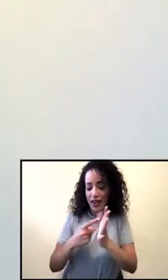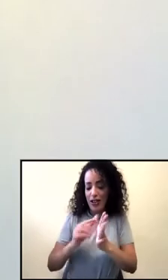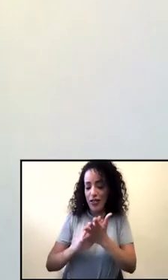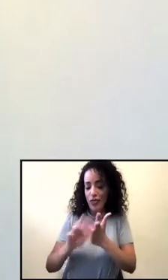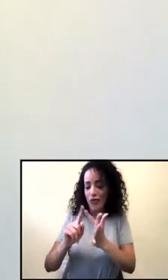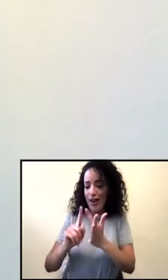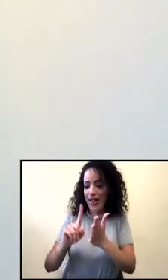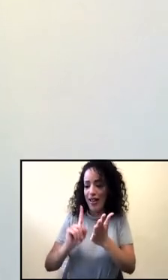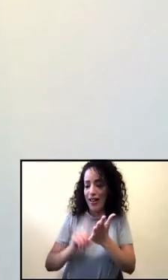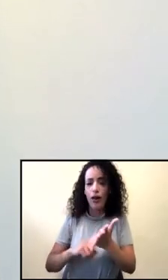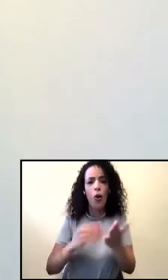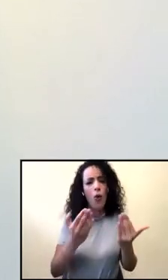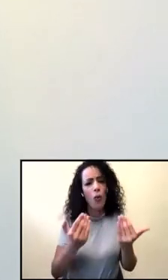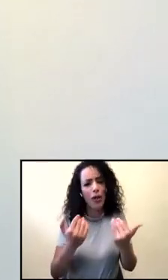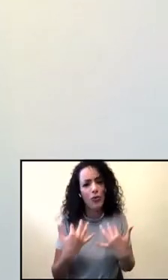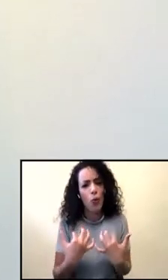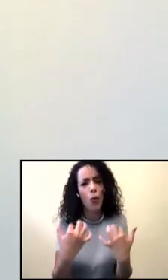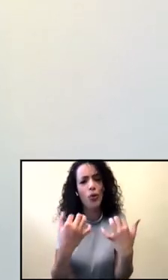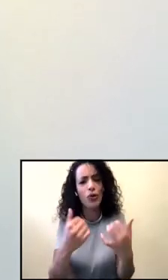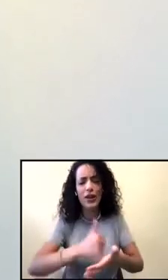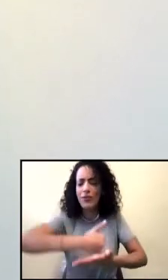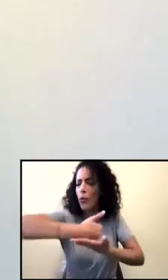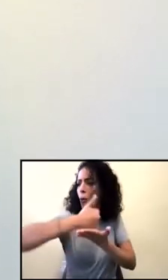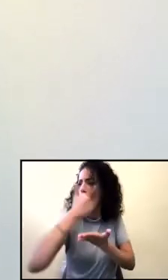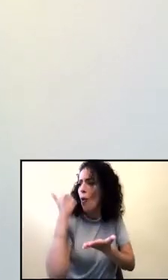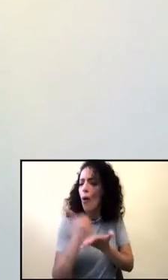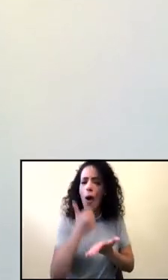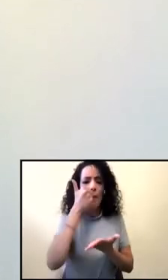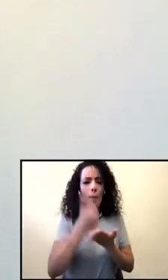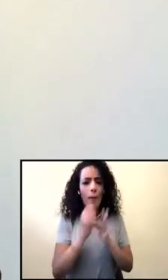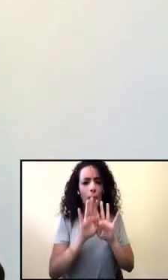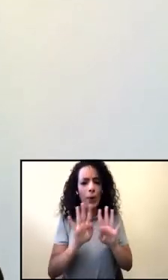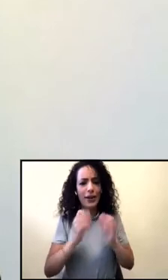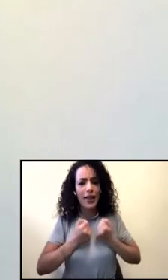incredible panel, who i'm really excited to introduce. So i'm going to just go straight